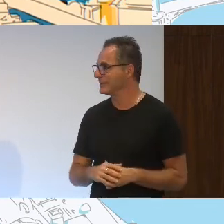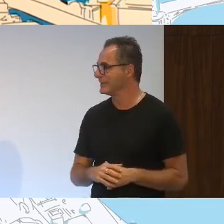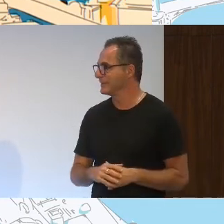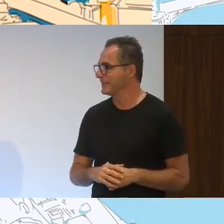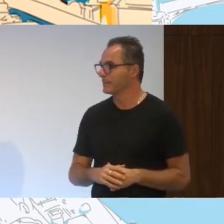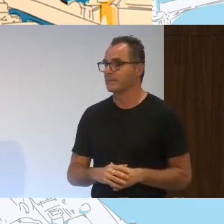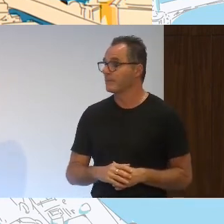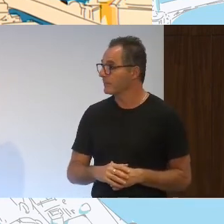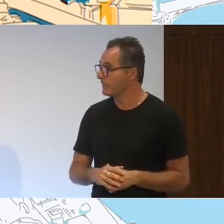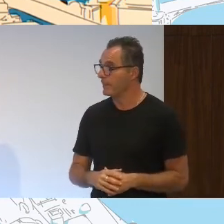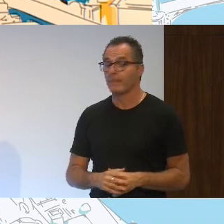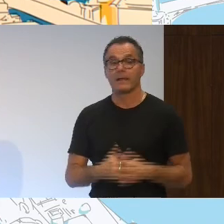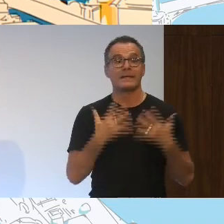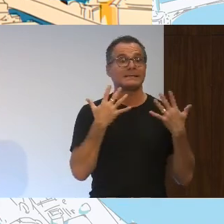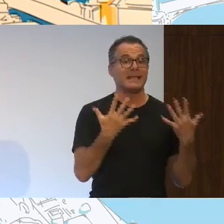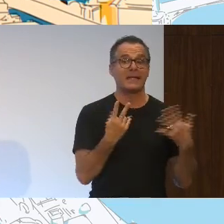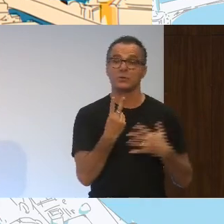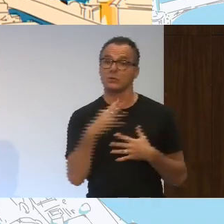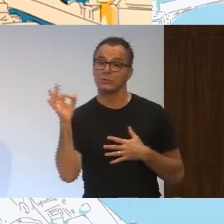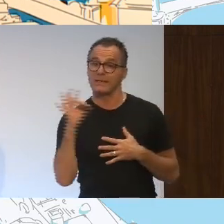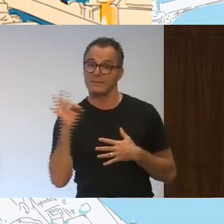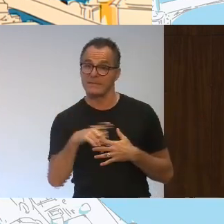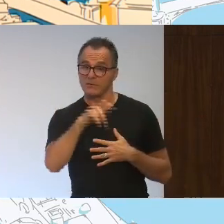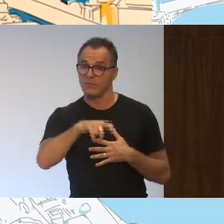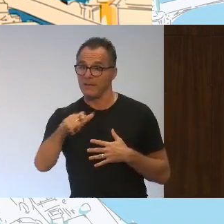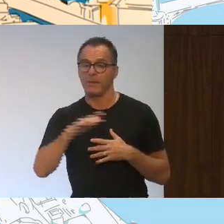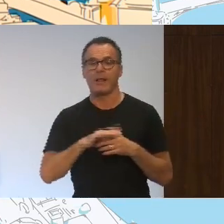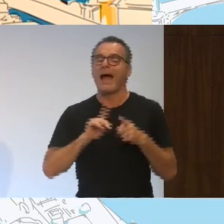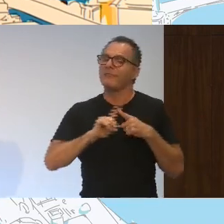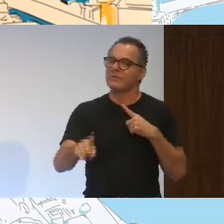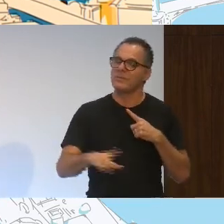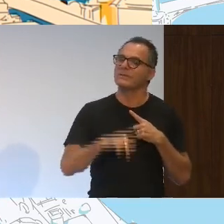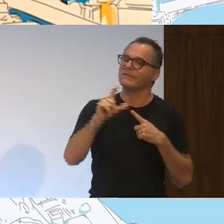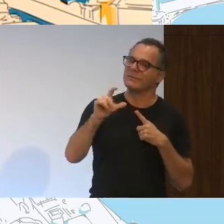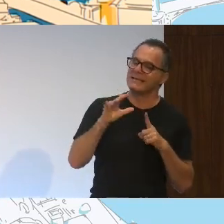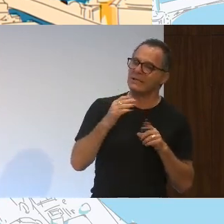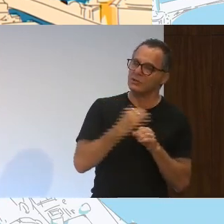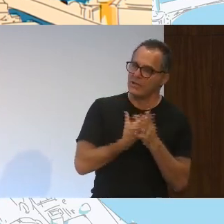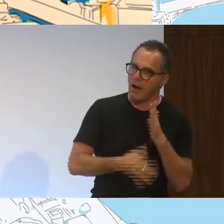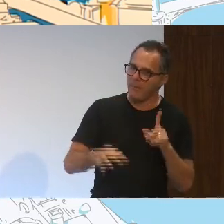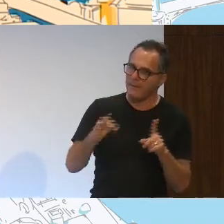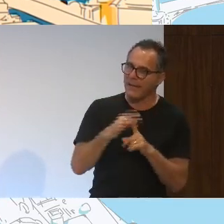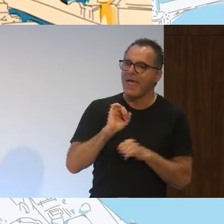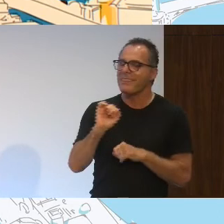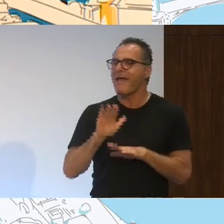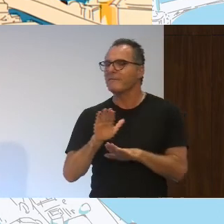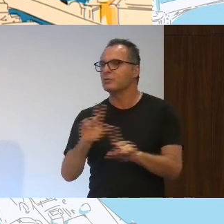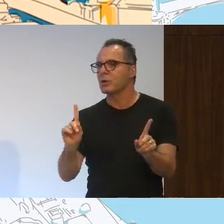20% people who haven't responded to CGRP So what does the future hold for them? I think a percentage of people lives.